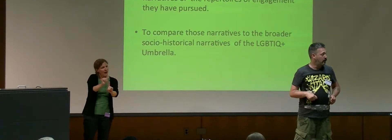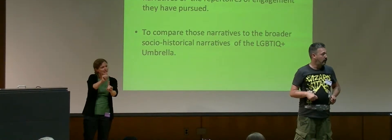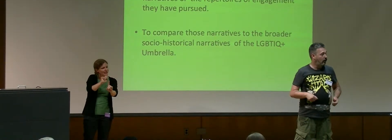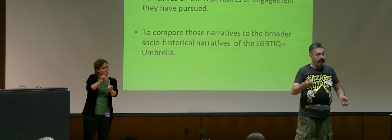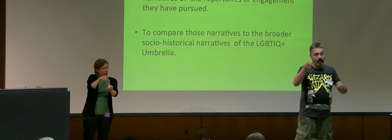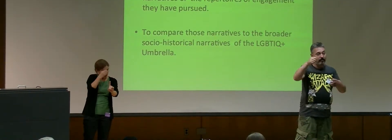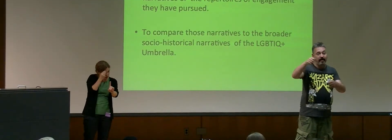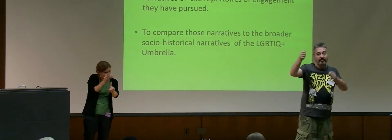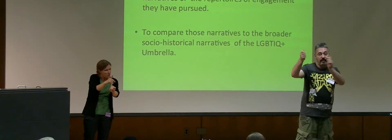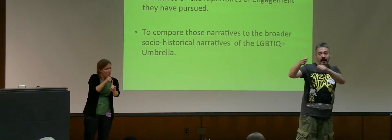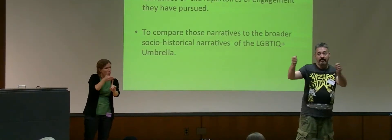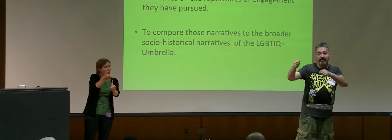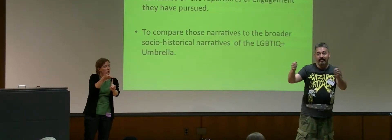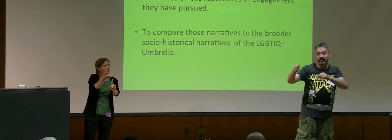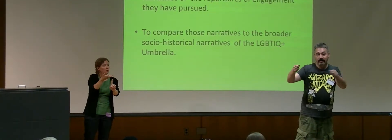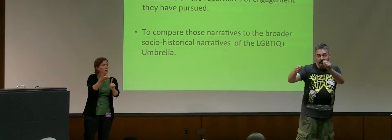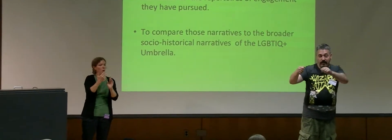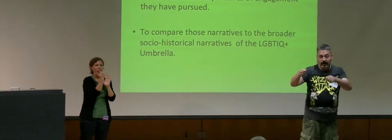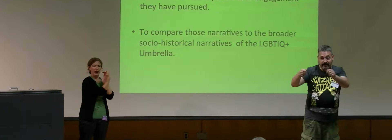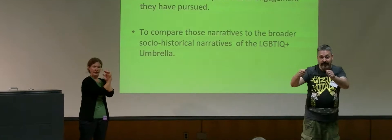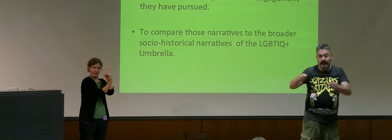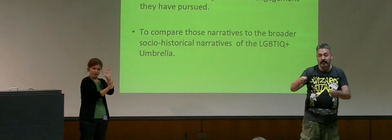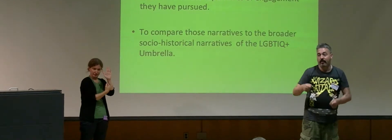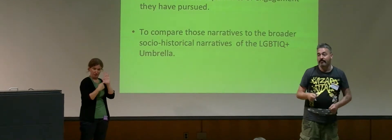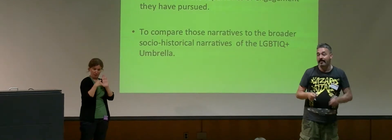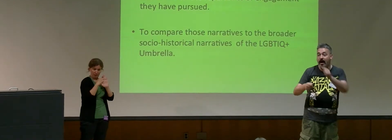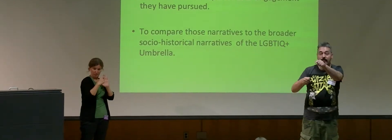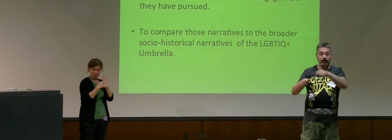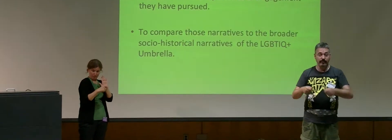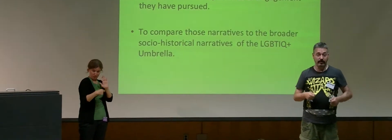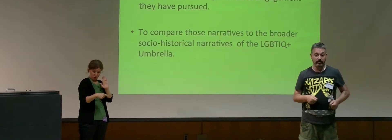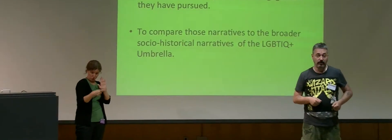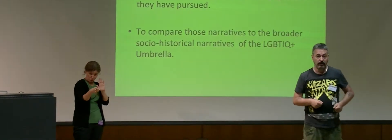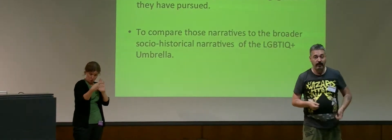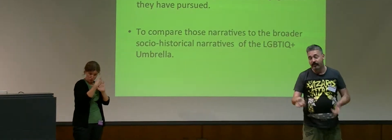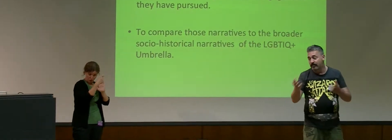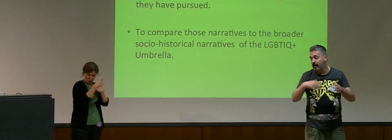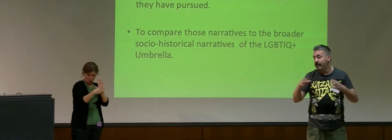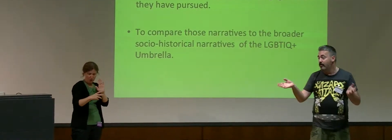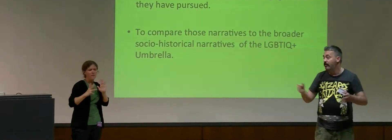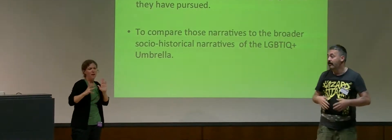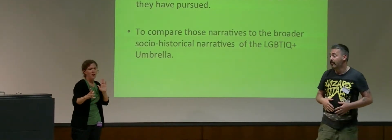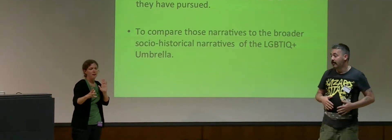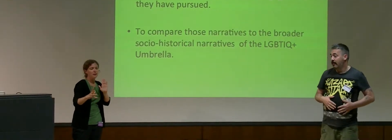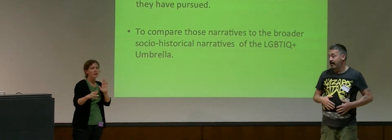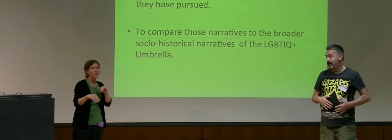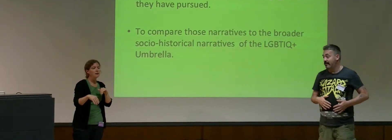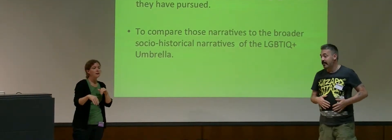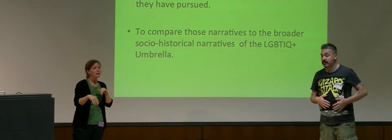or cutting the kind of list and ticking it off. Are you this? If you tell me you’re an asexual,